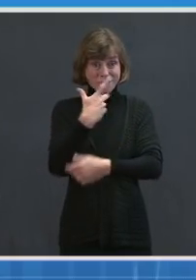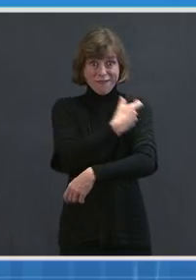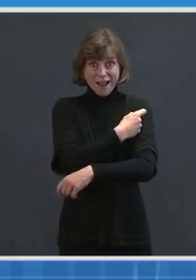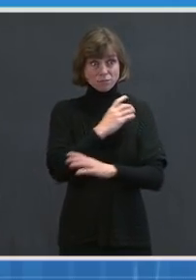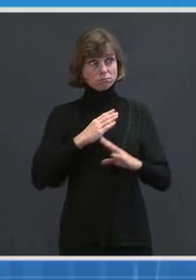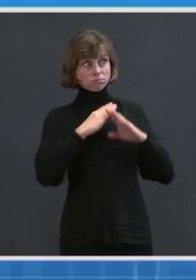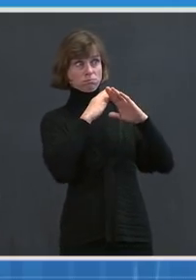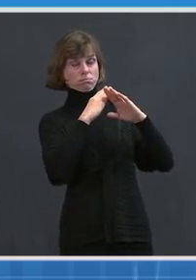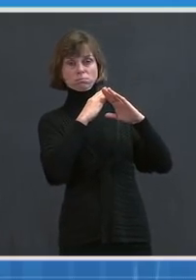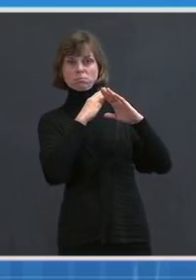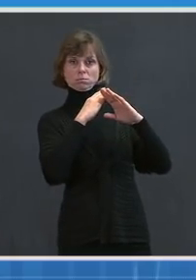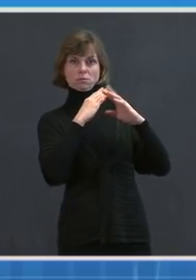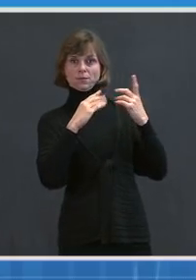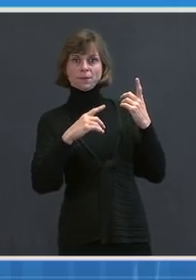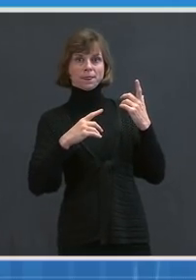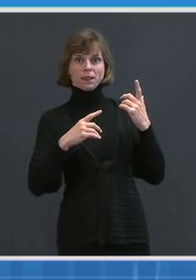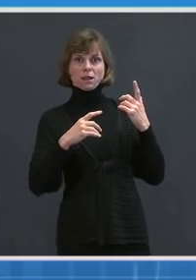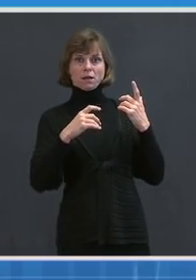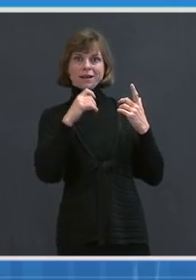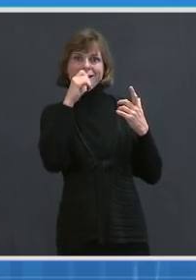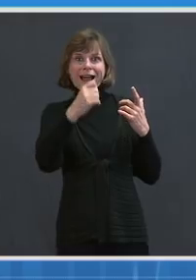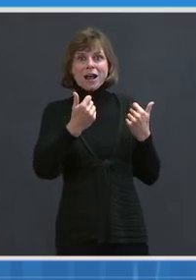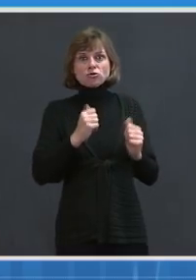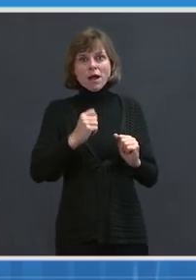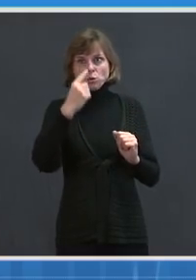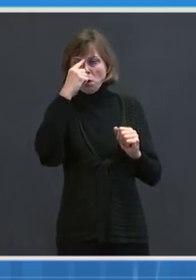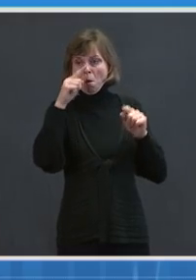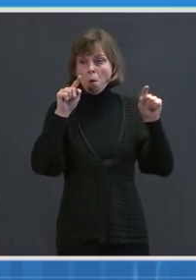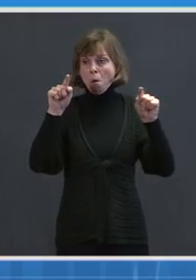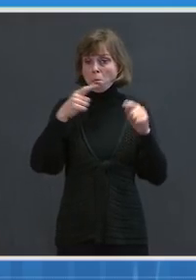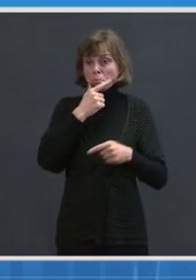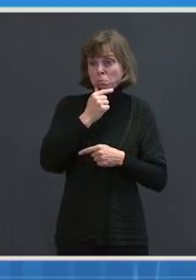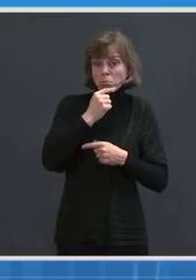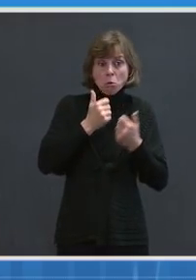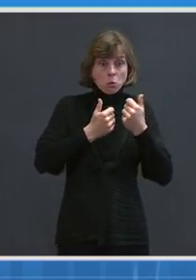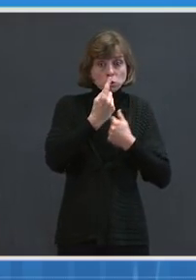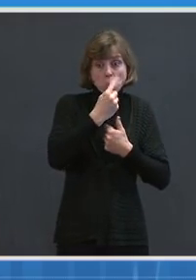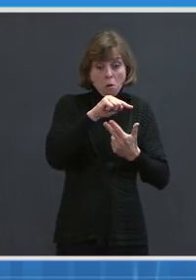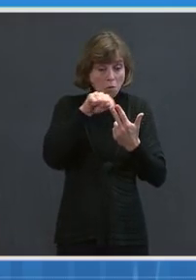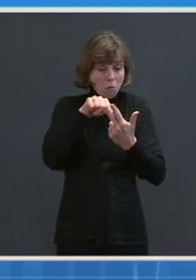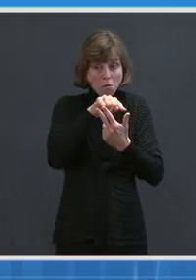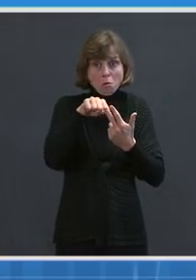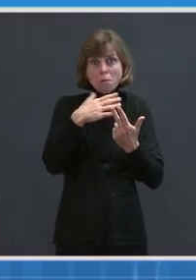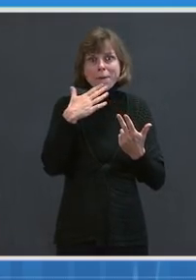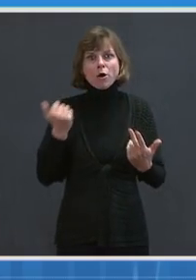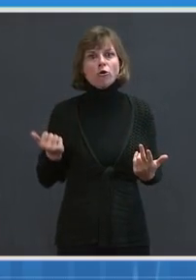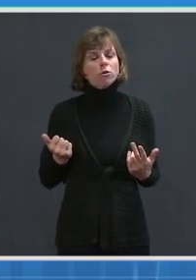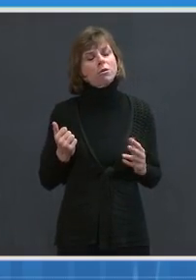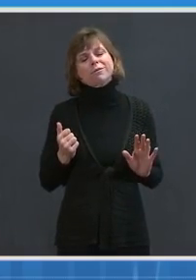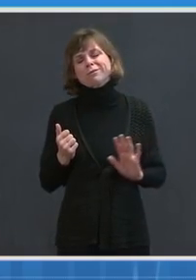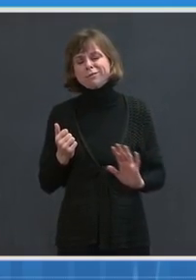and not to try and figure out what one may be or may not be better than the other. I'll stop there, Andy.